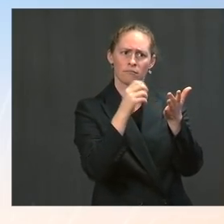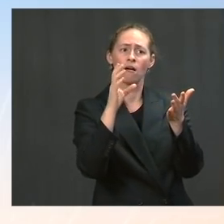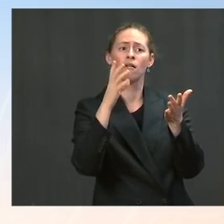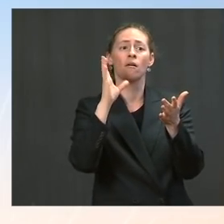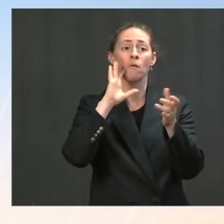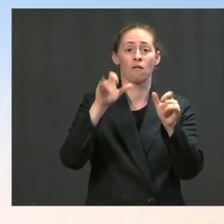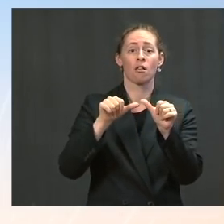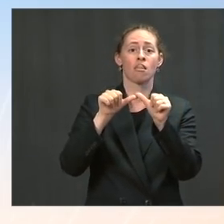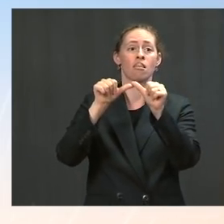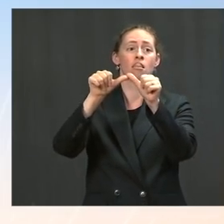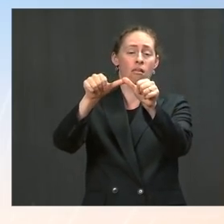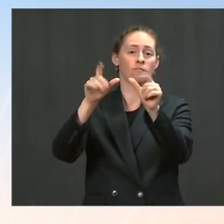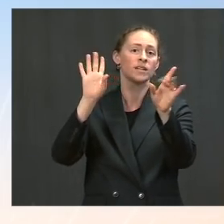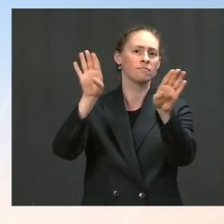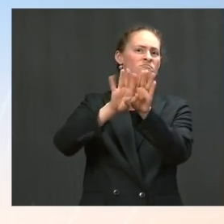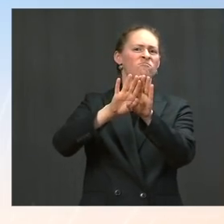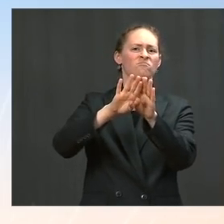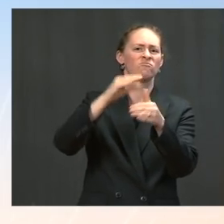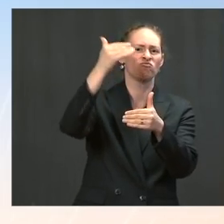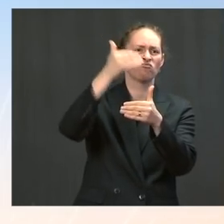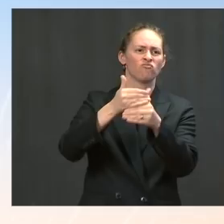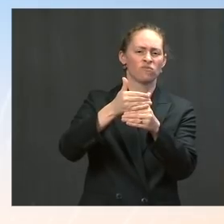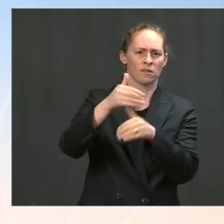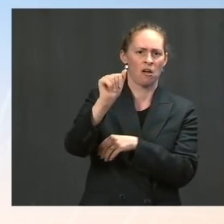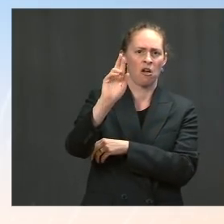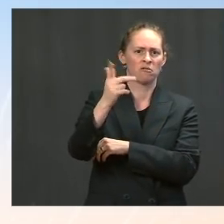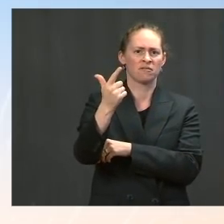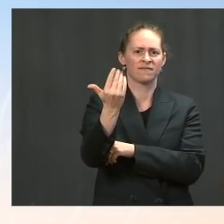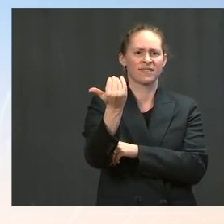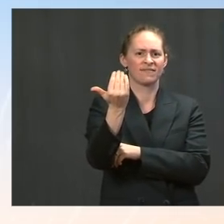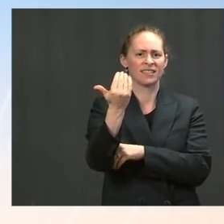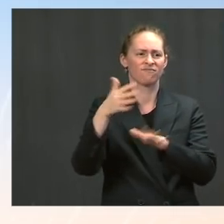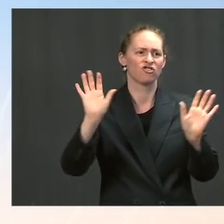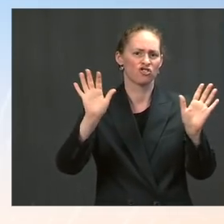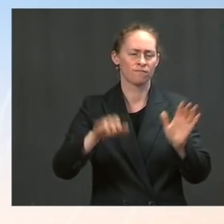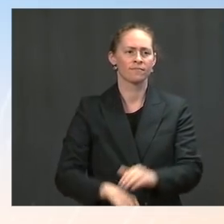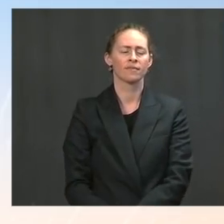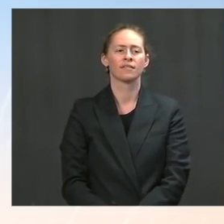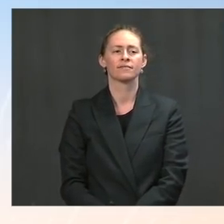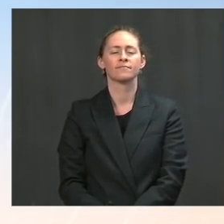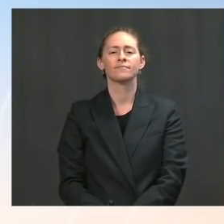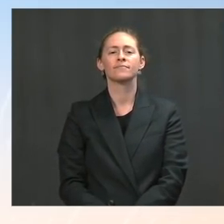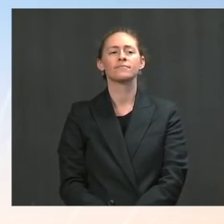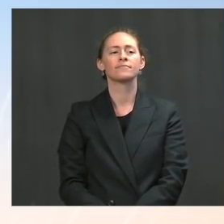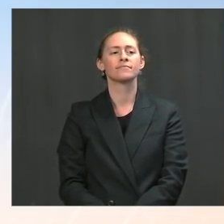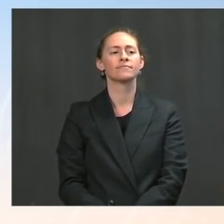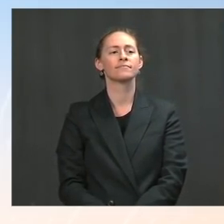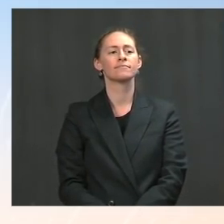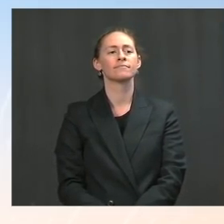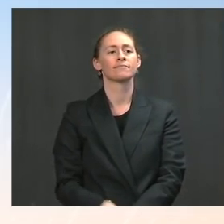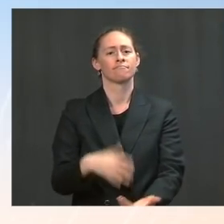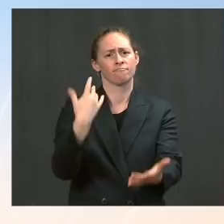which is the end of the timeline. I also have promised you that I would give you updates on interesting initiatives